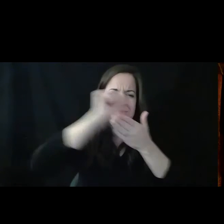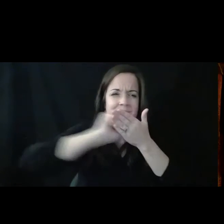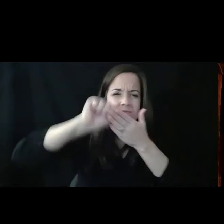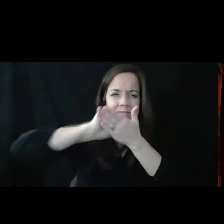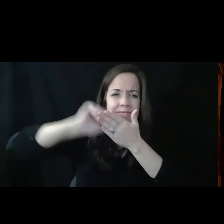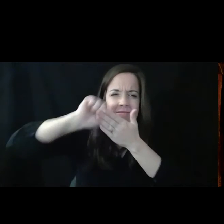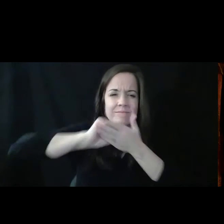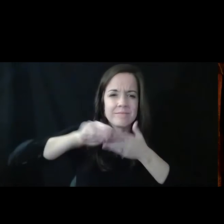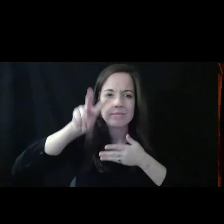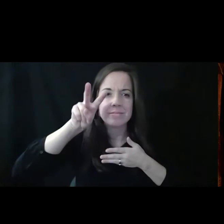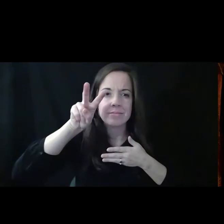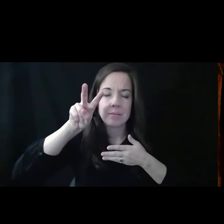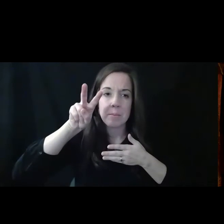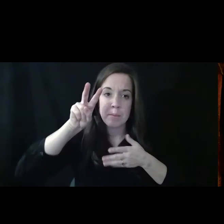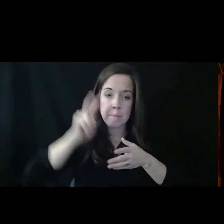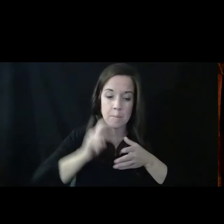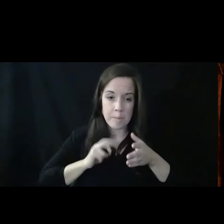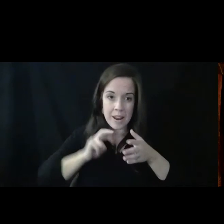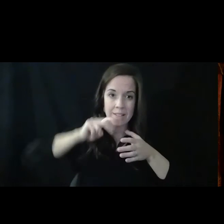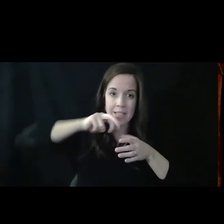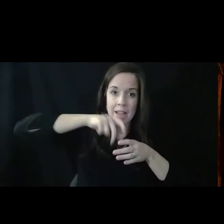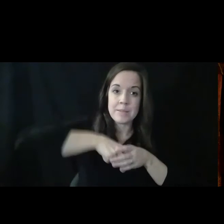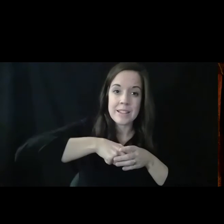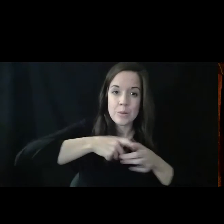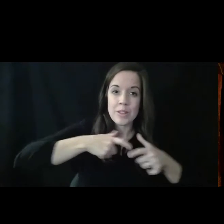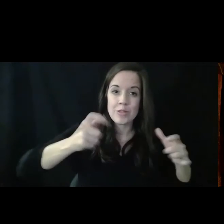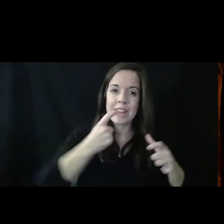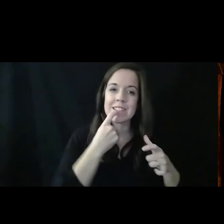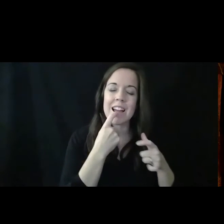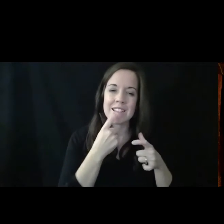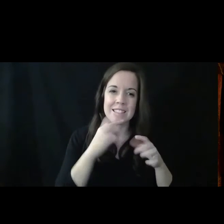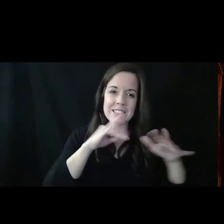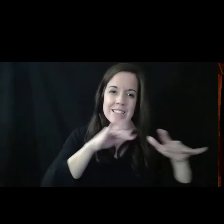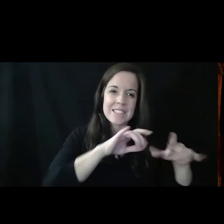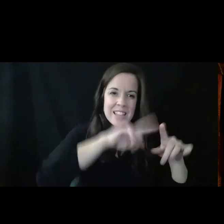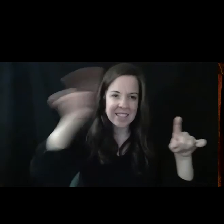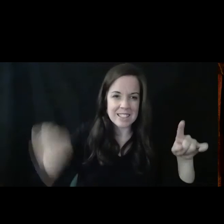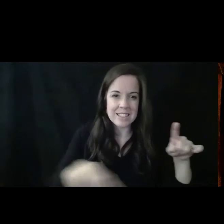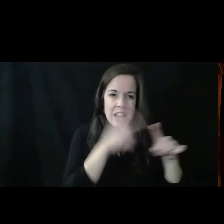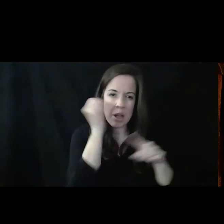But I climbed in when the the Great Glass Sea Snail bowed its great neck to me and let me enter,